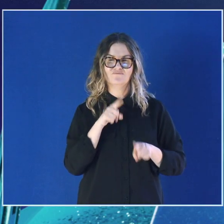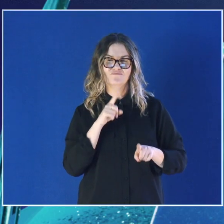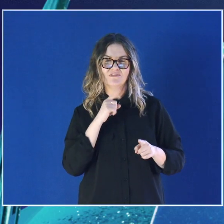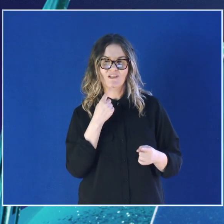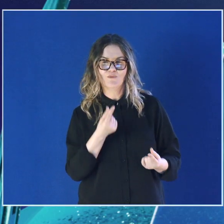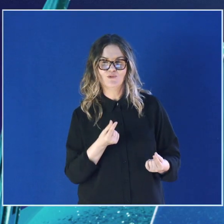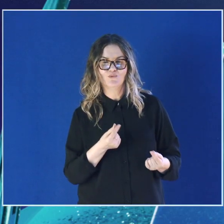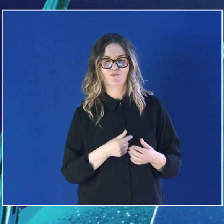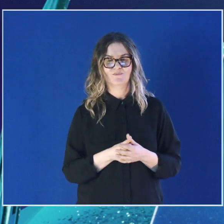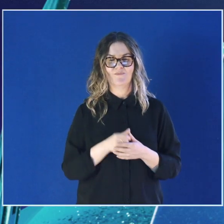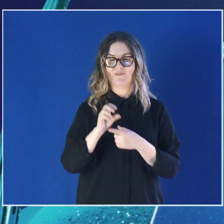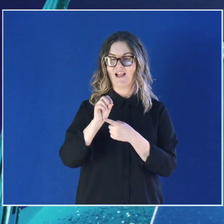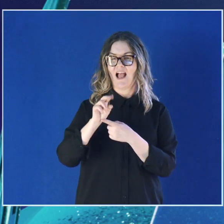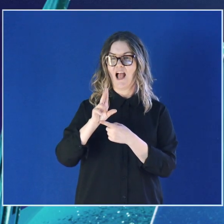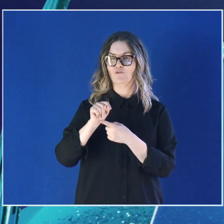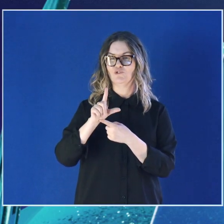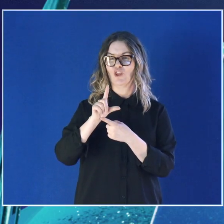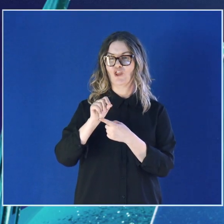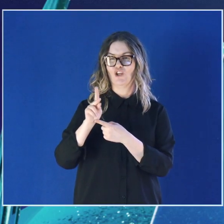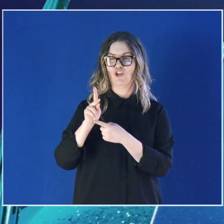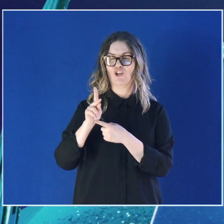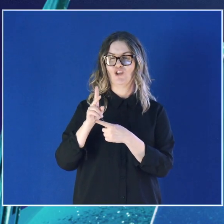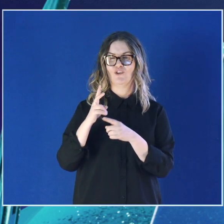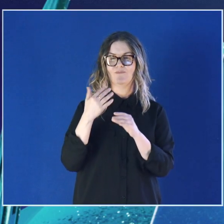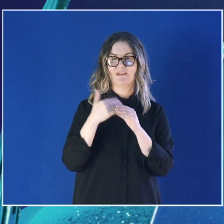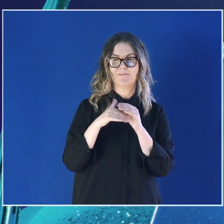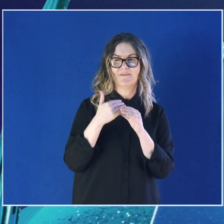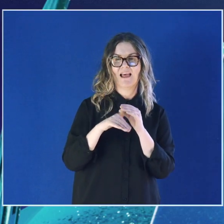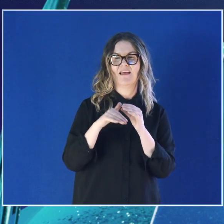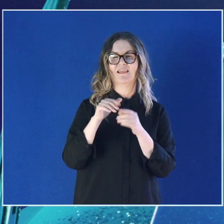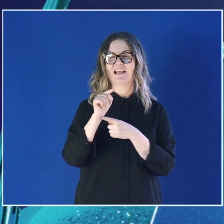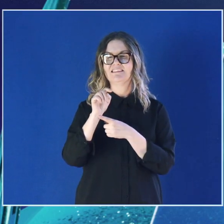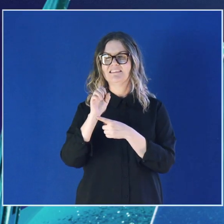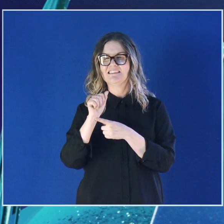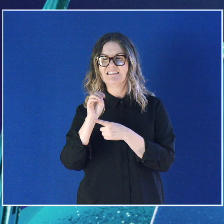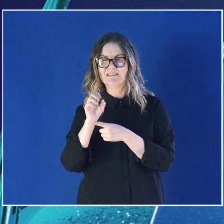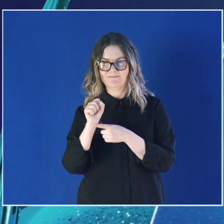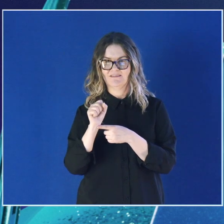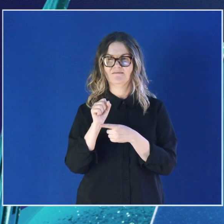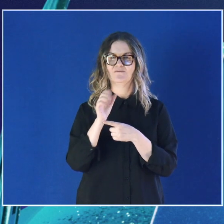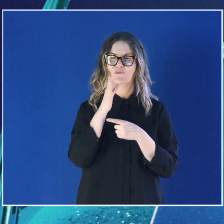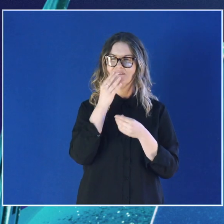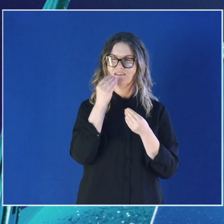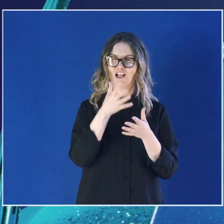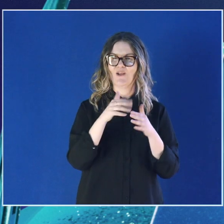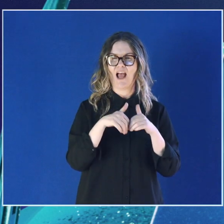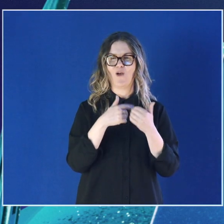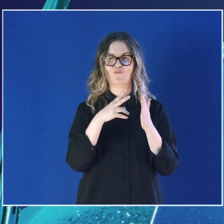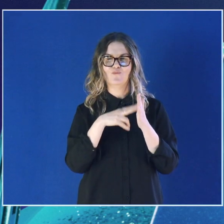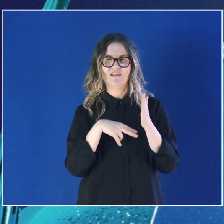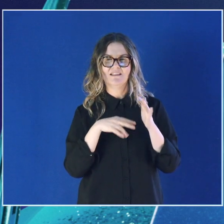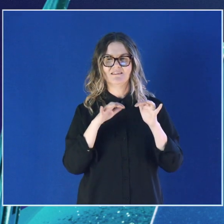and messages are streamlined, keeping communication clear and focused. In PowerPoint, Narrator makes creating